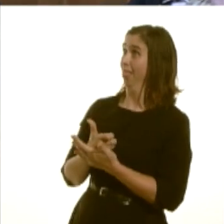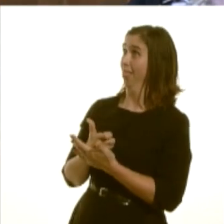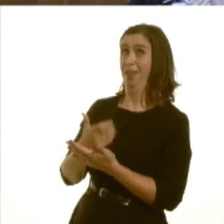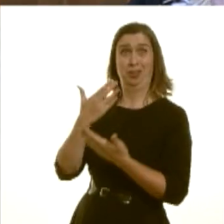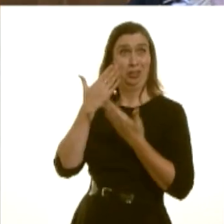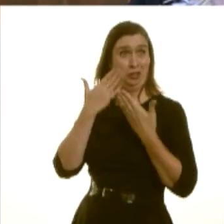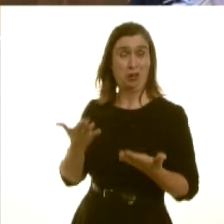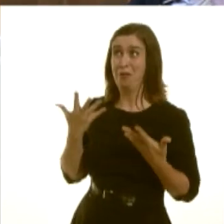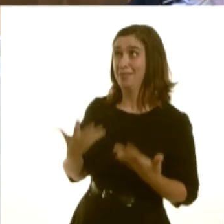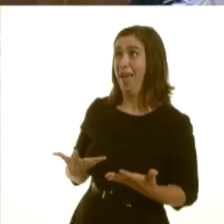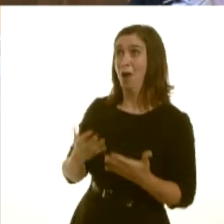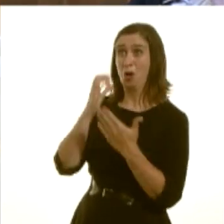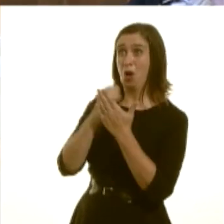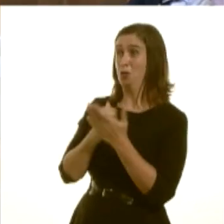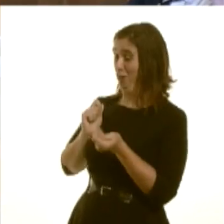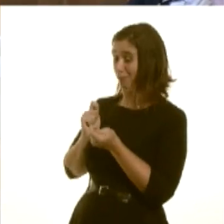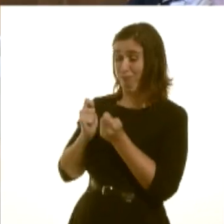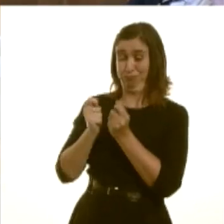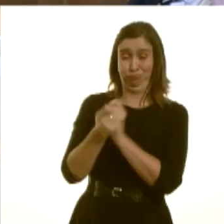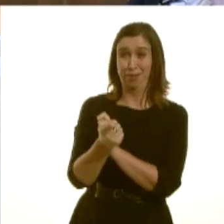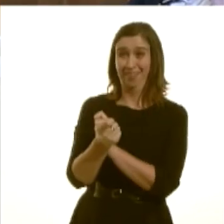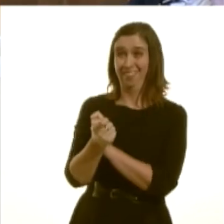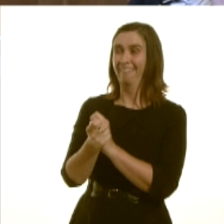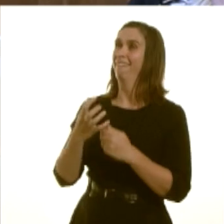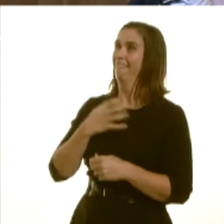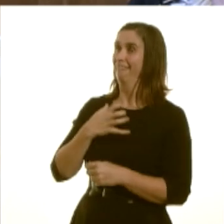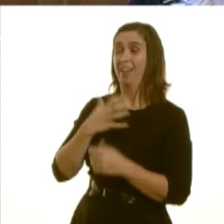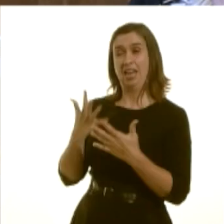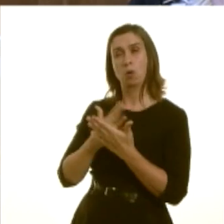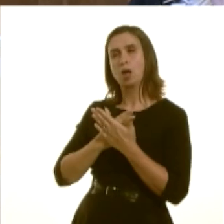UK’s constitutional journey. One thing is absolutely clear and that is that the old